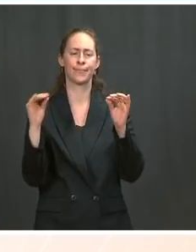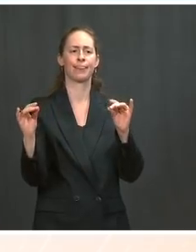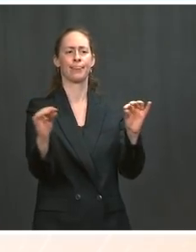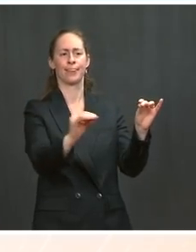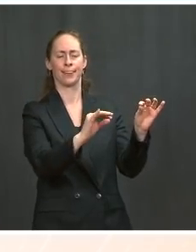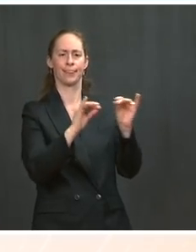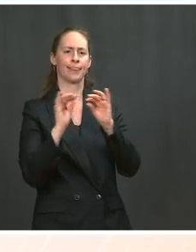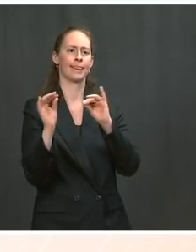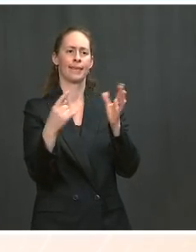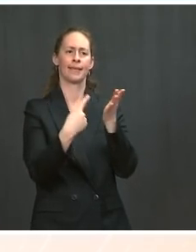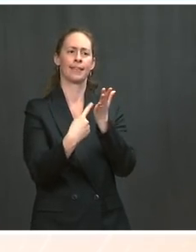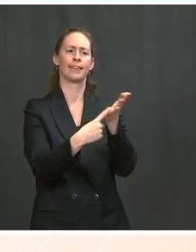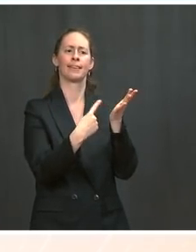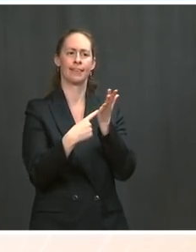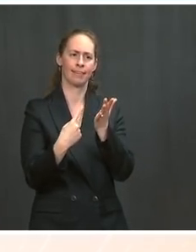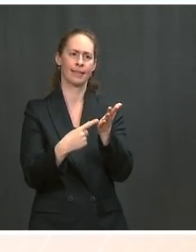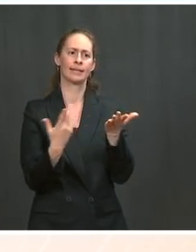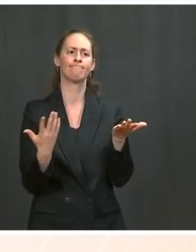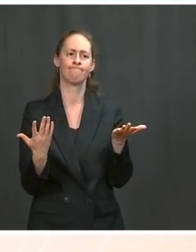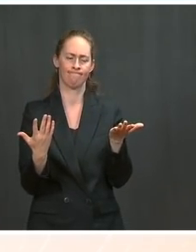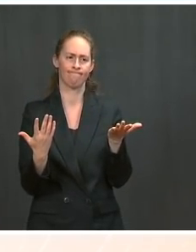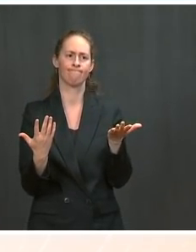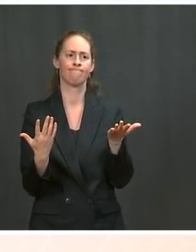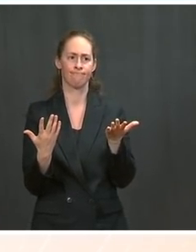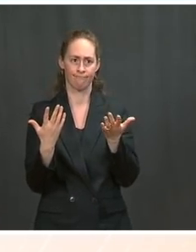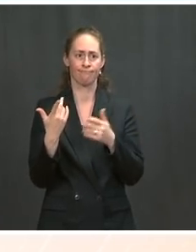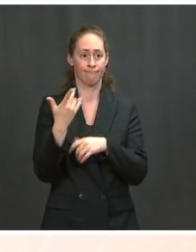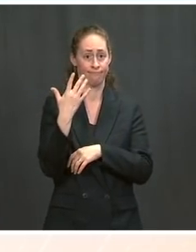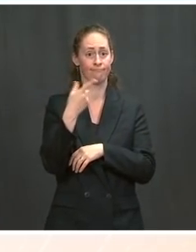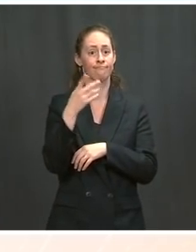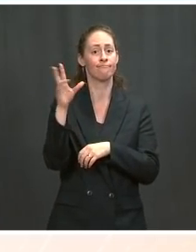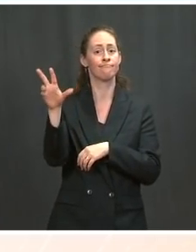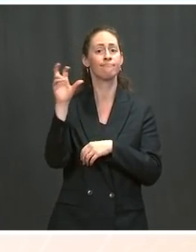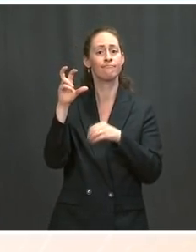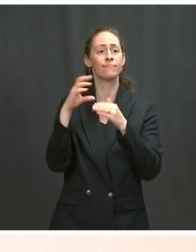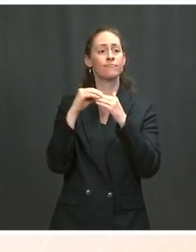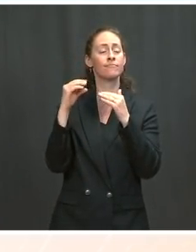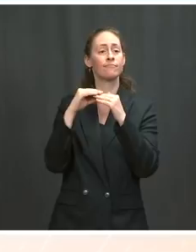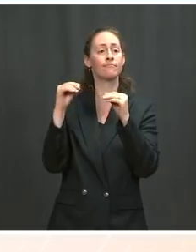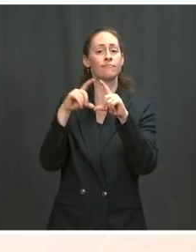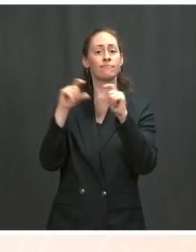benefits $300 a week -- in most cases, benefits to people across the country